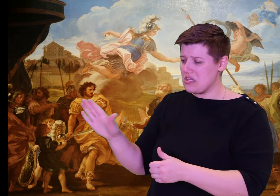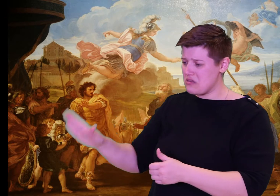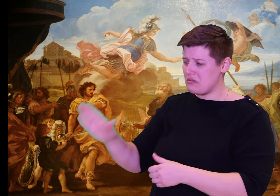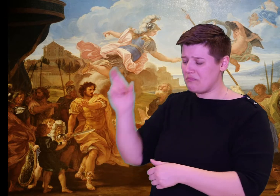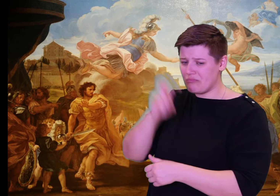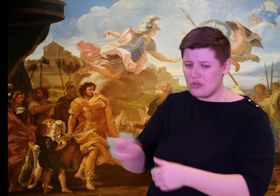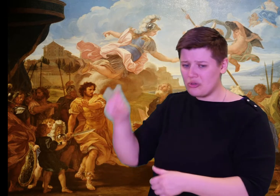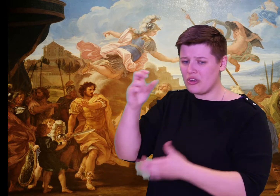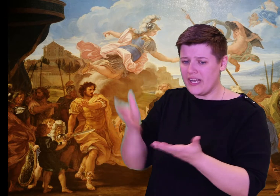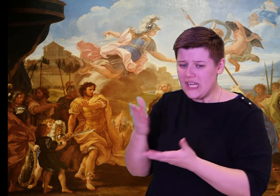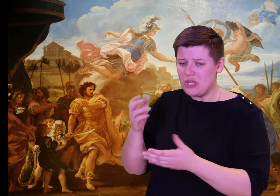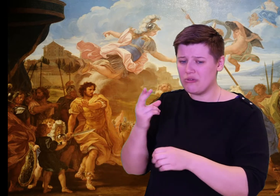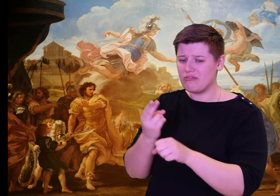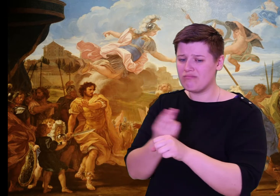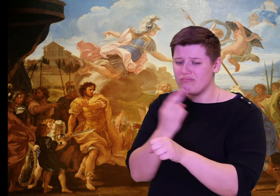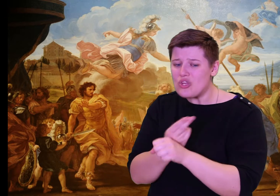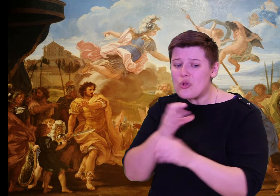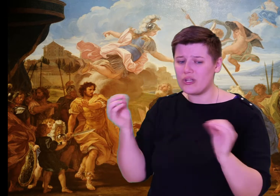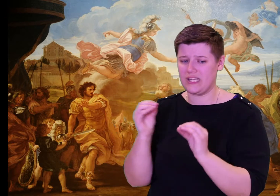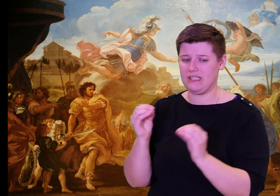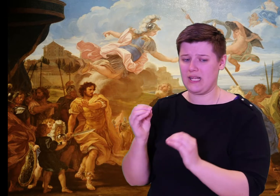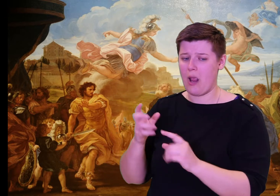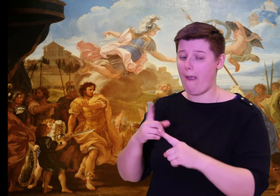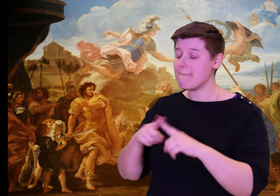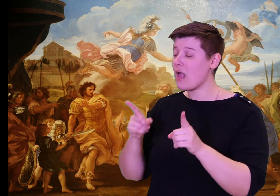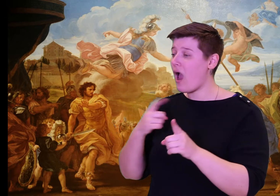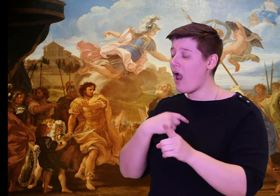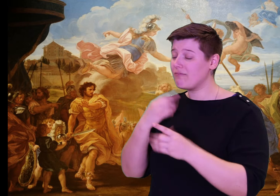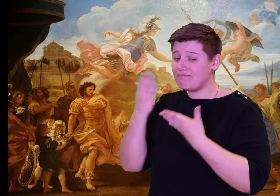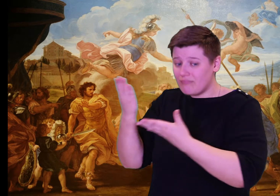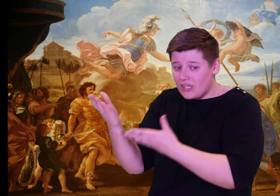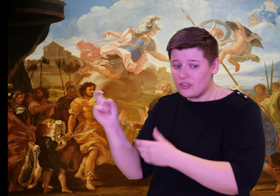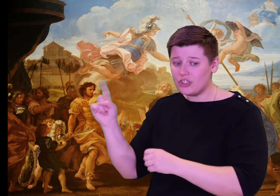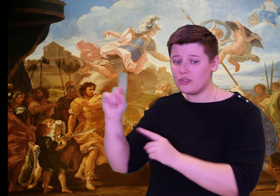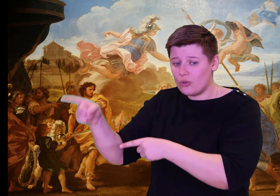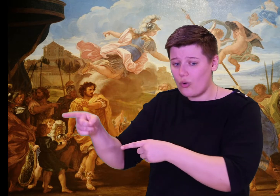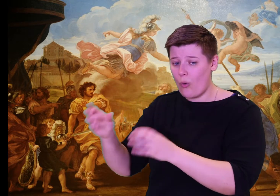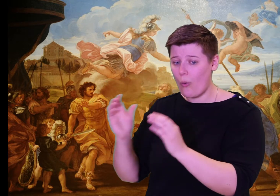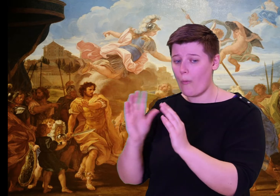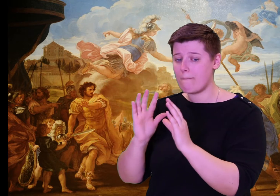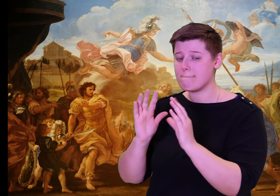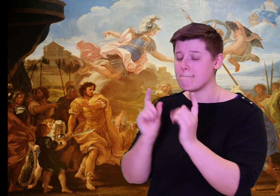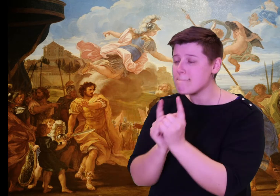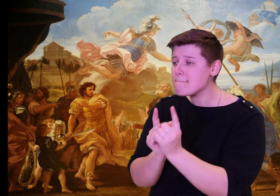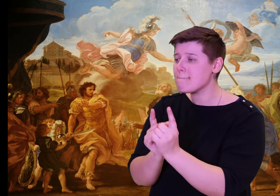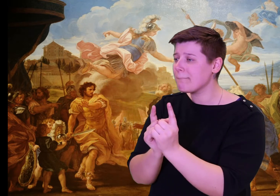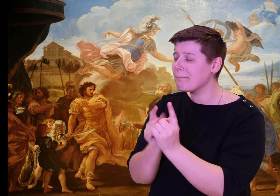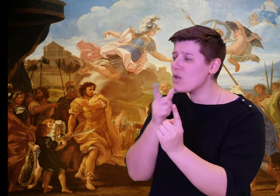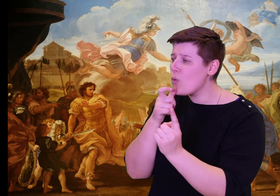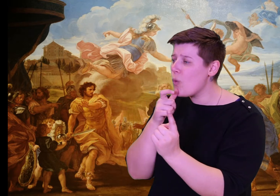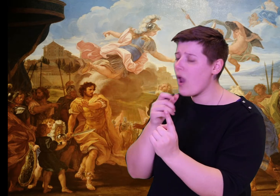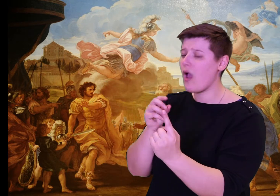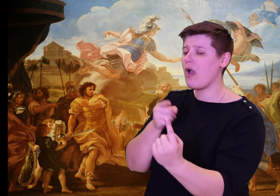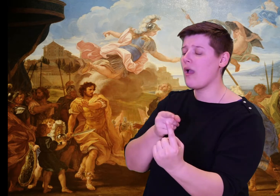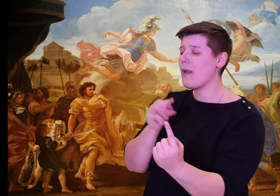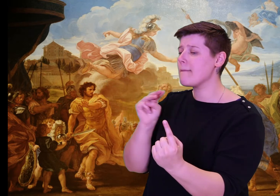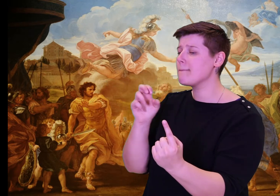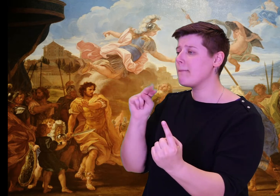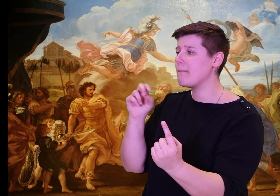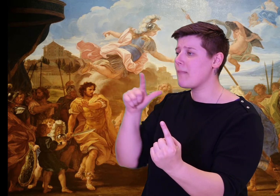My dear boy, I see that you are tall and strong. Be brave, so you will be remembered."